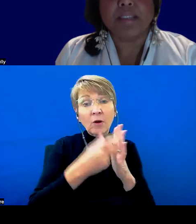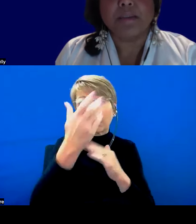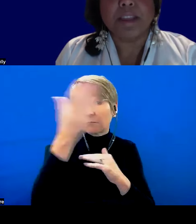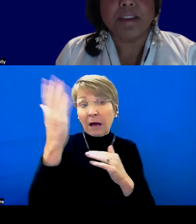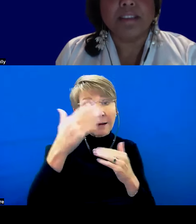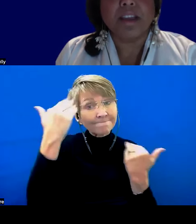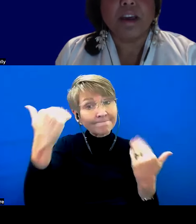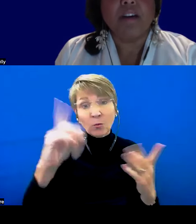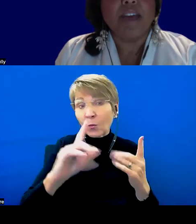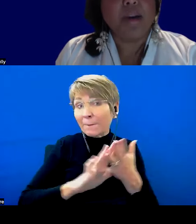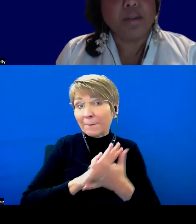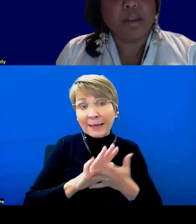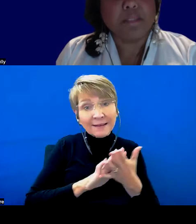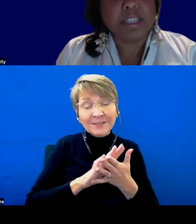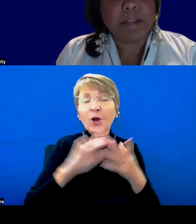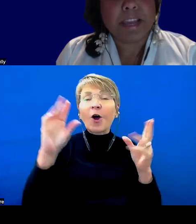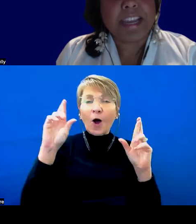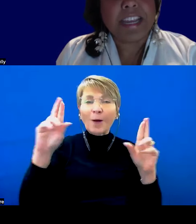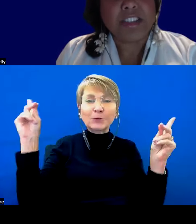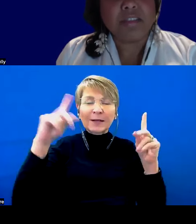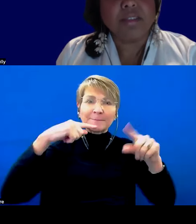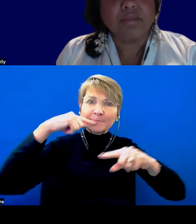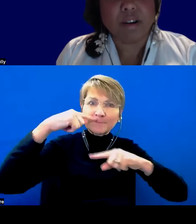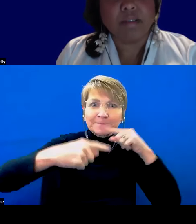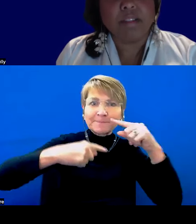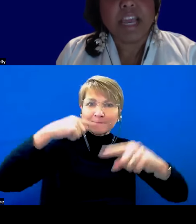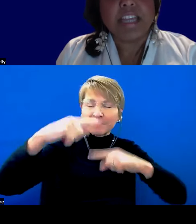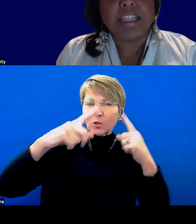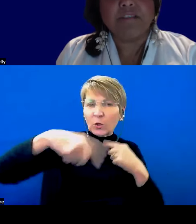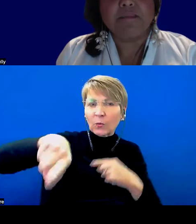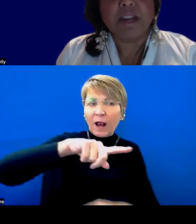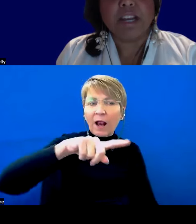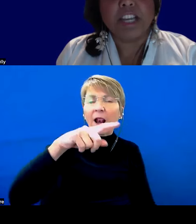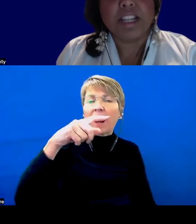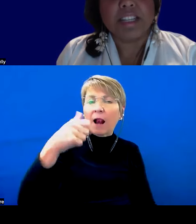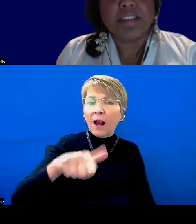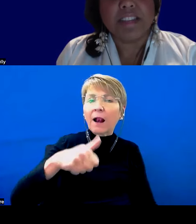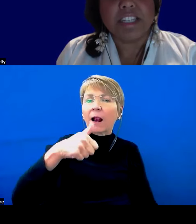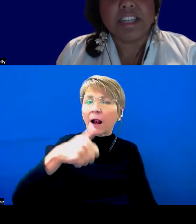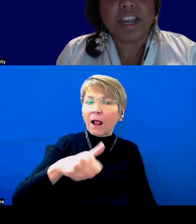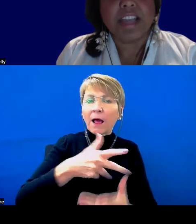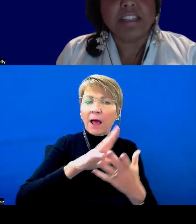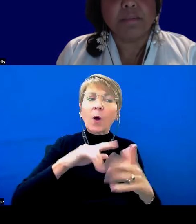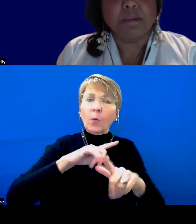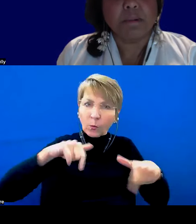awareness of how orthoptists play an integral role in deafblind early intervention and support